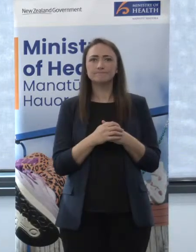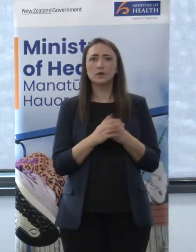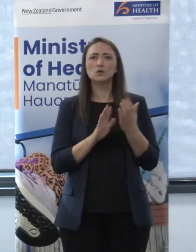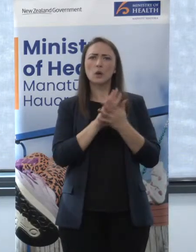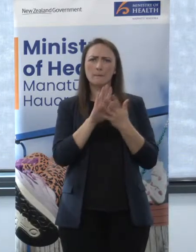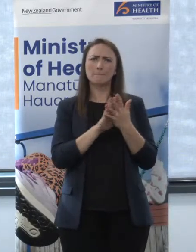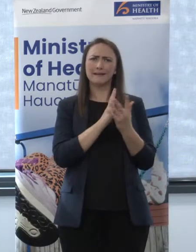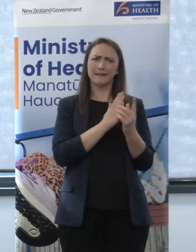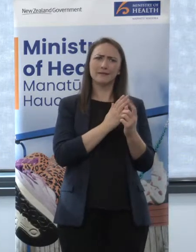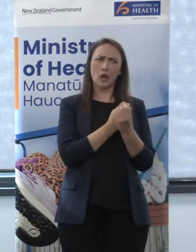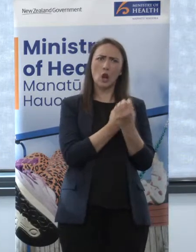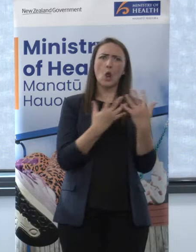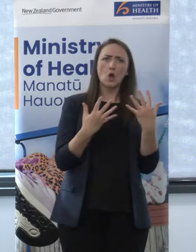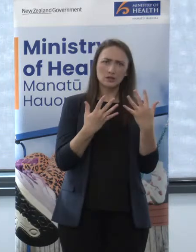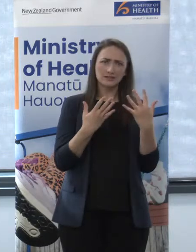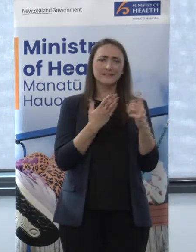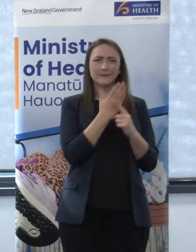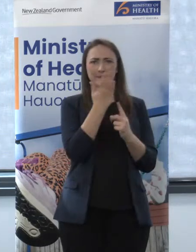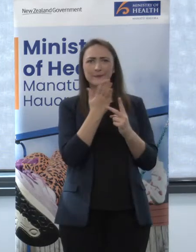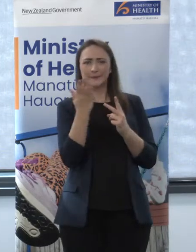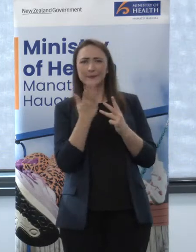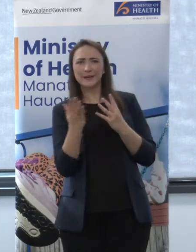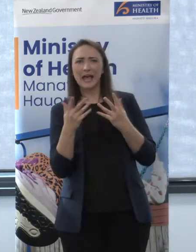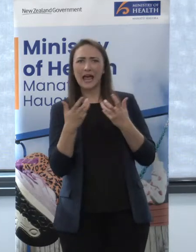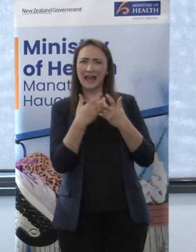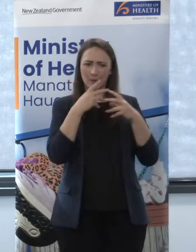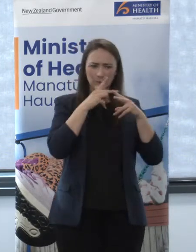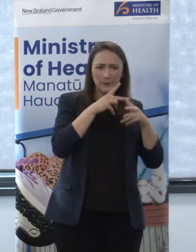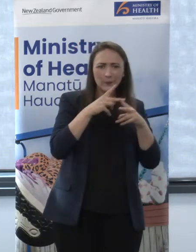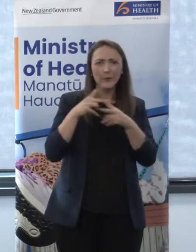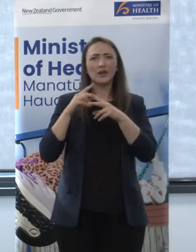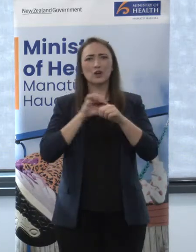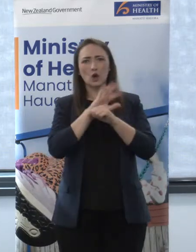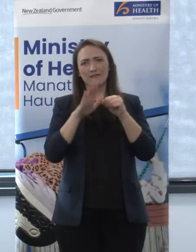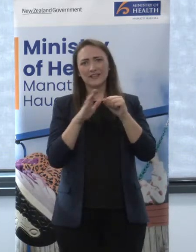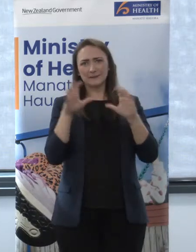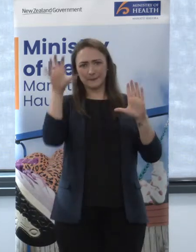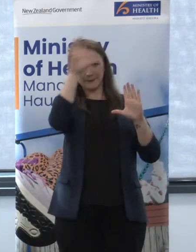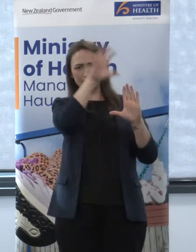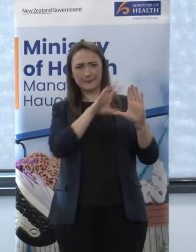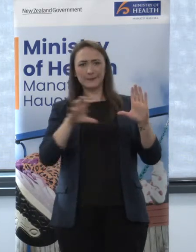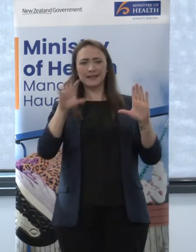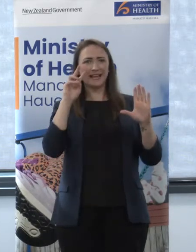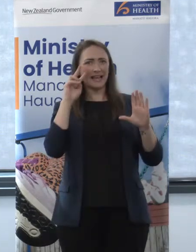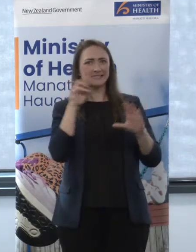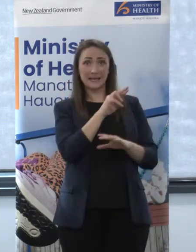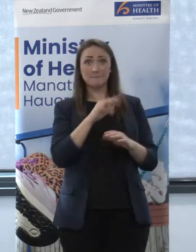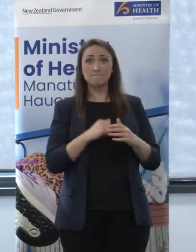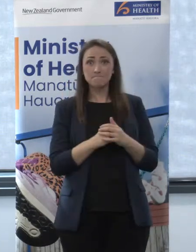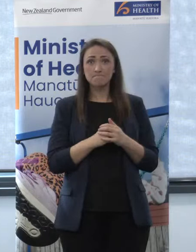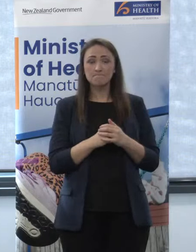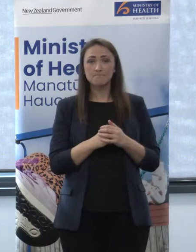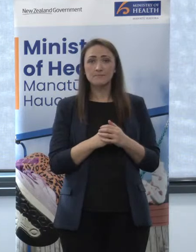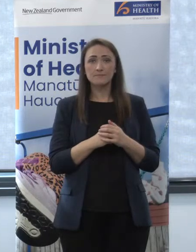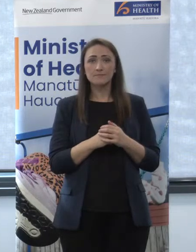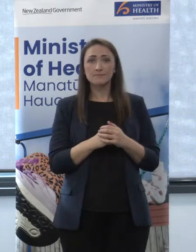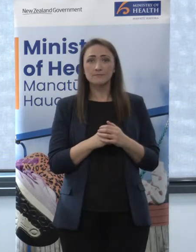different aspects of the